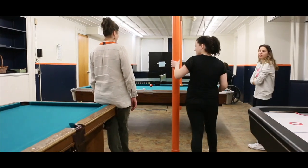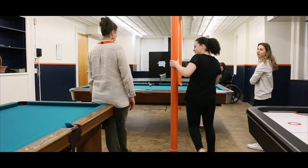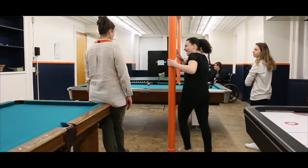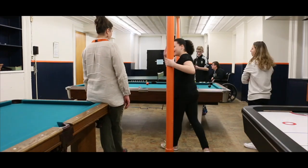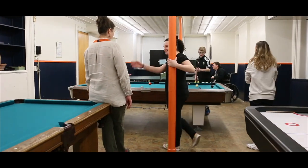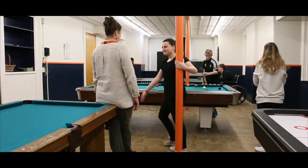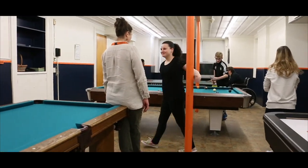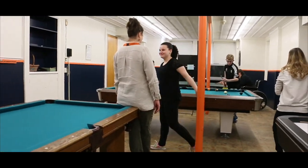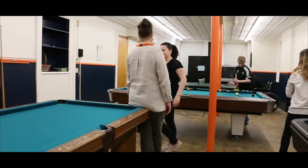Hello.